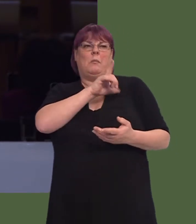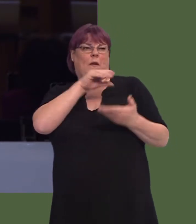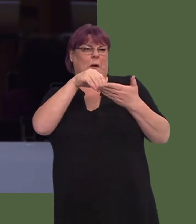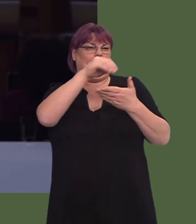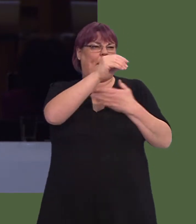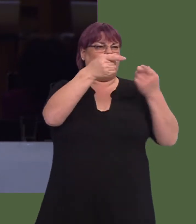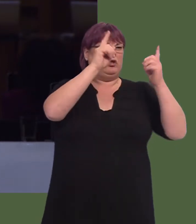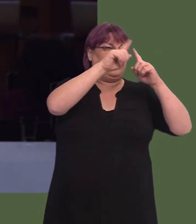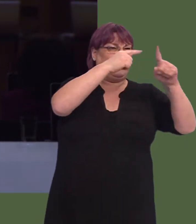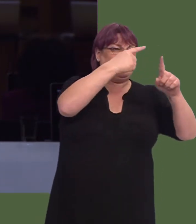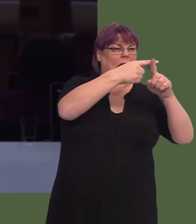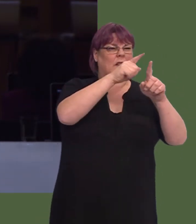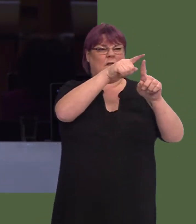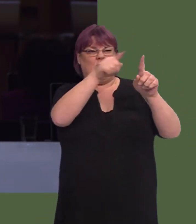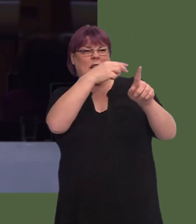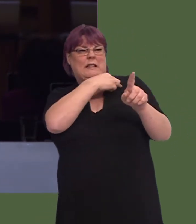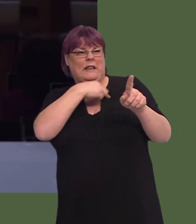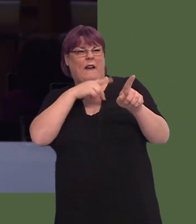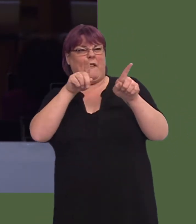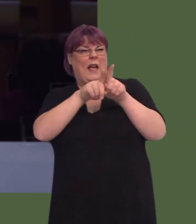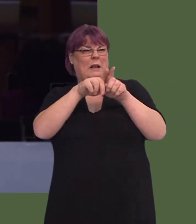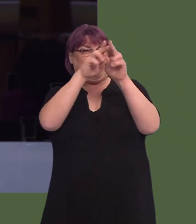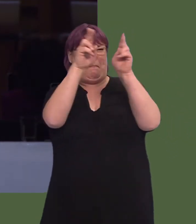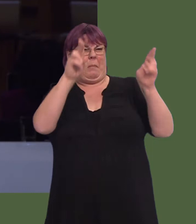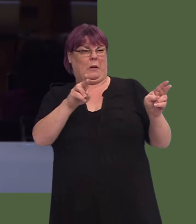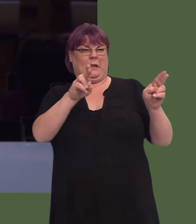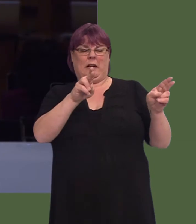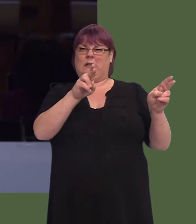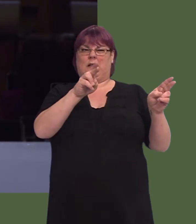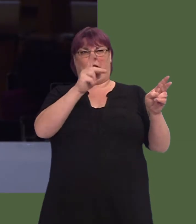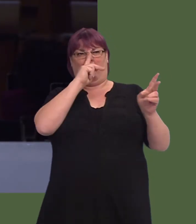several staff, and a number of office buildings to facilitate their operations?